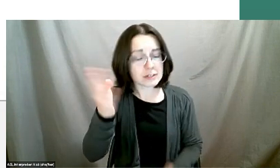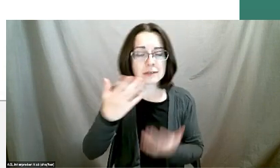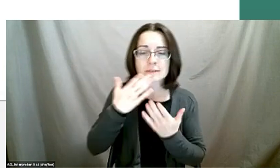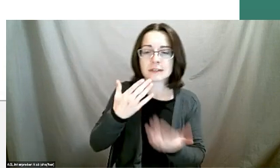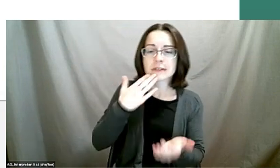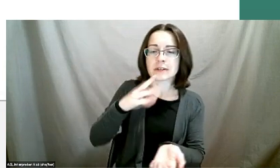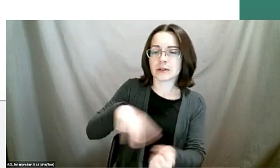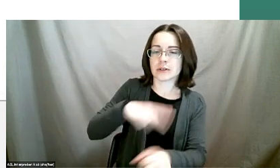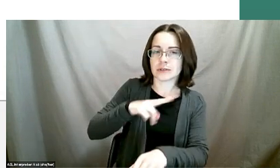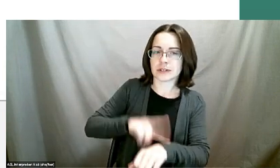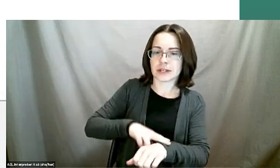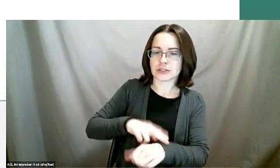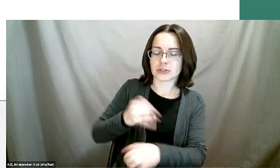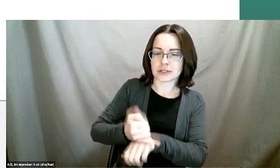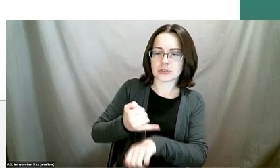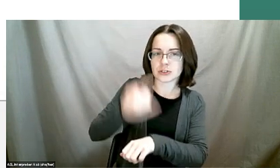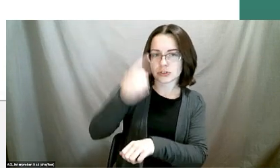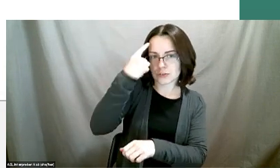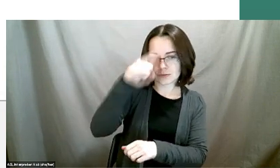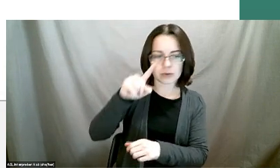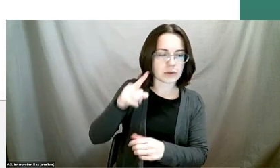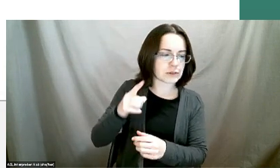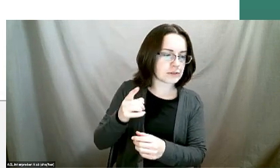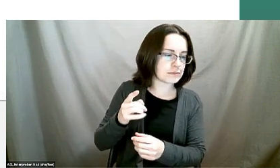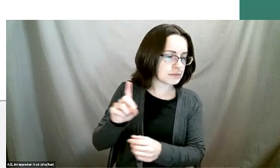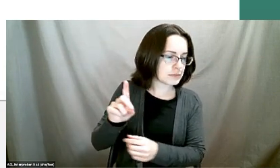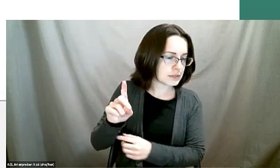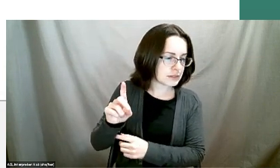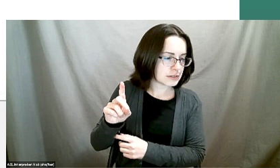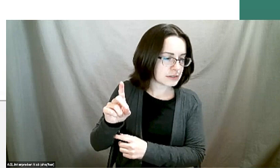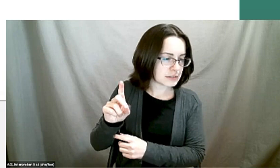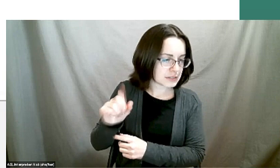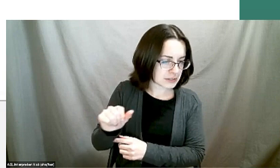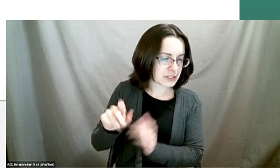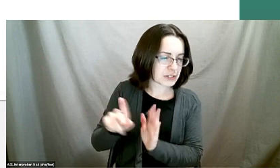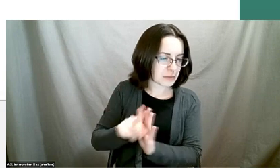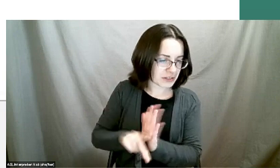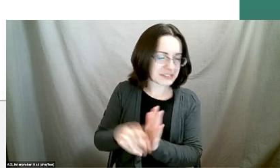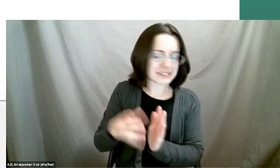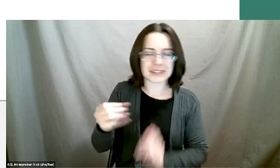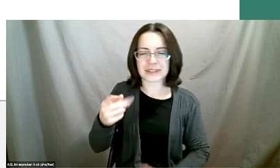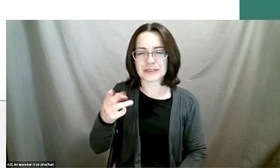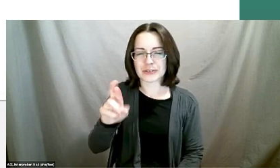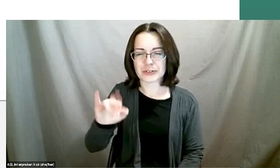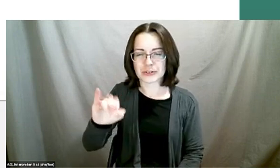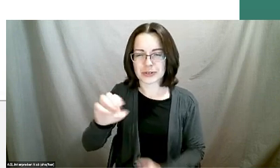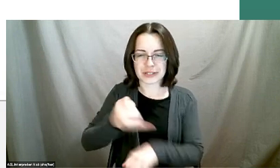independent living and Rehabilitation Research at the Lurie Institute for supporting this webinar. Thank you and have a great day,